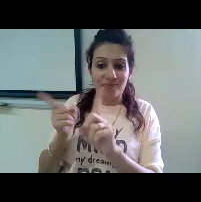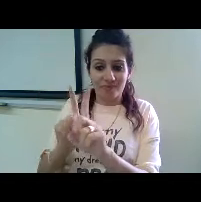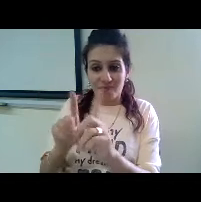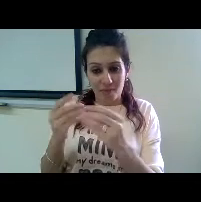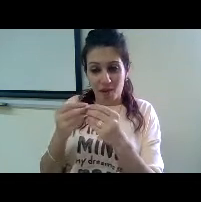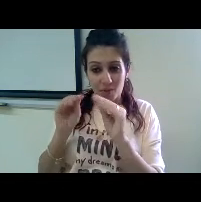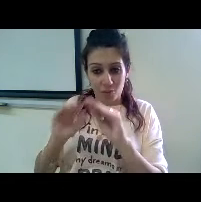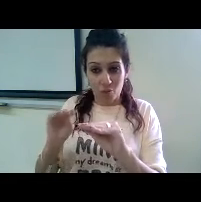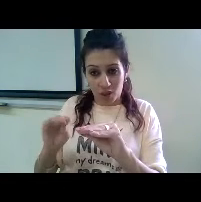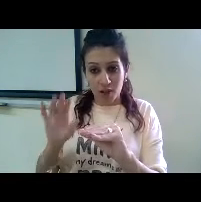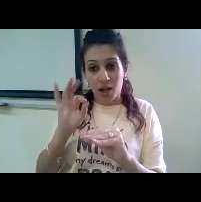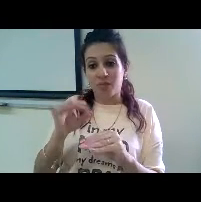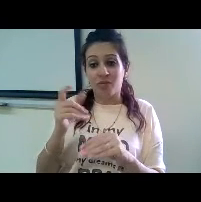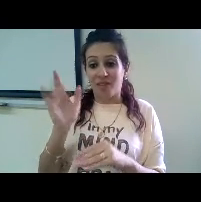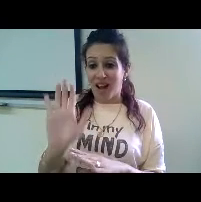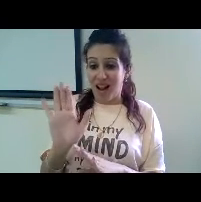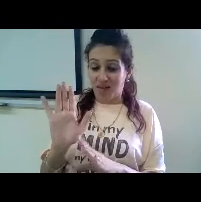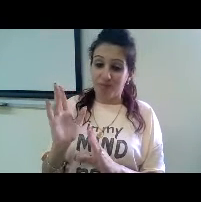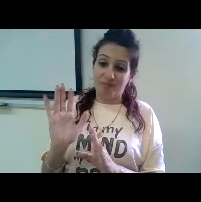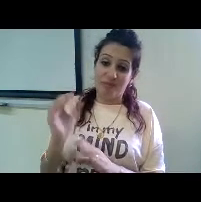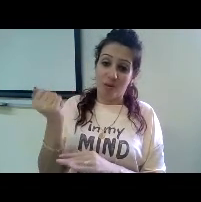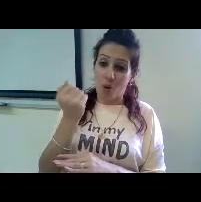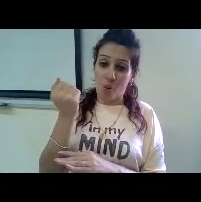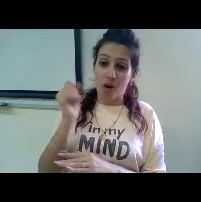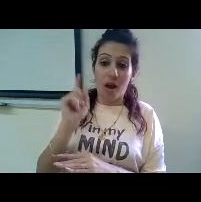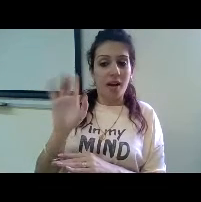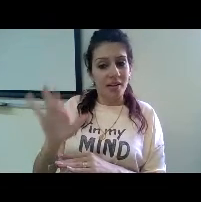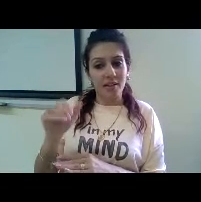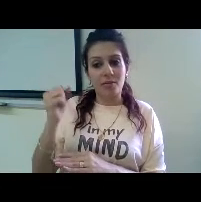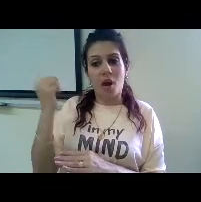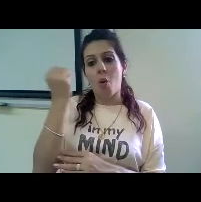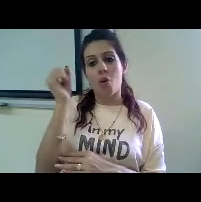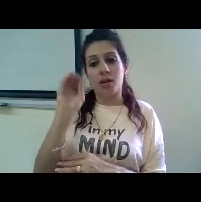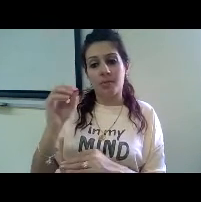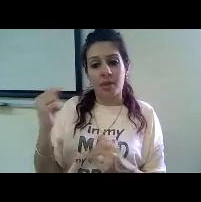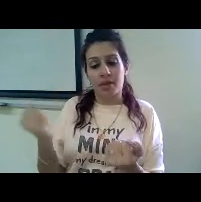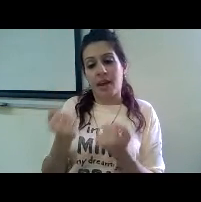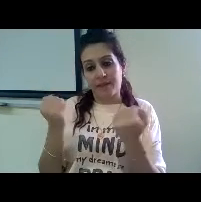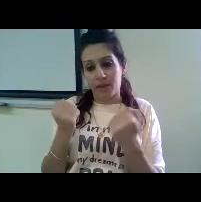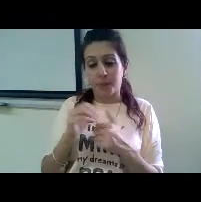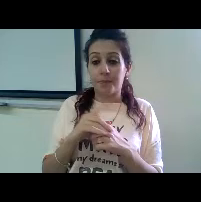The mind set of children is primarily defined by the mind set of parents,